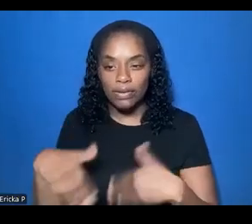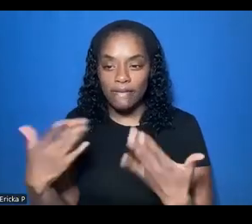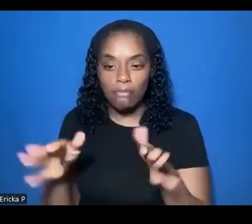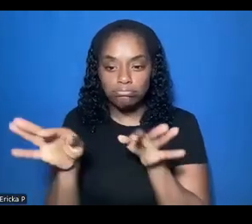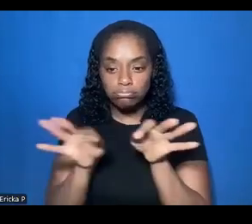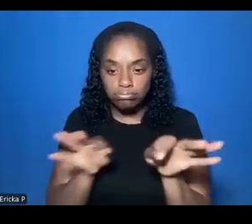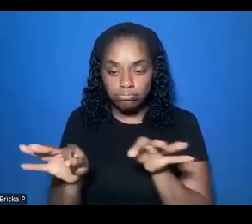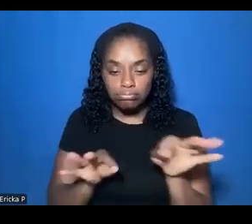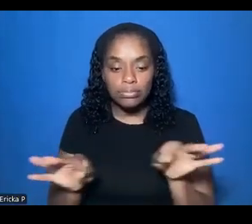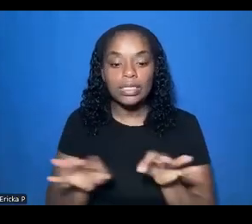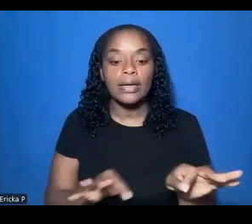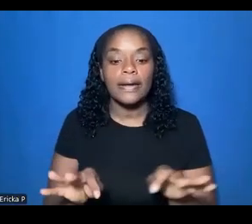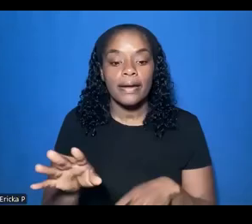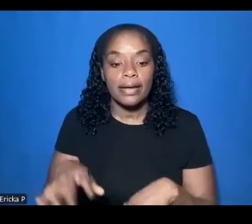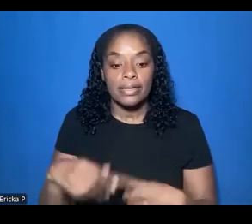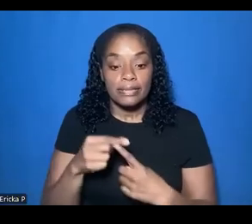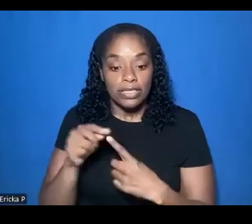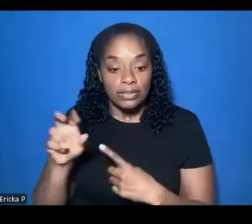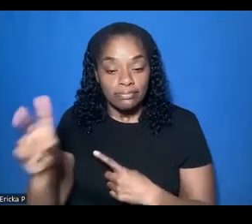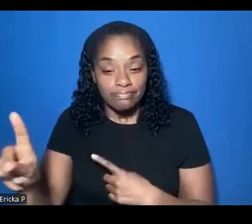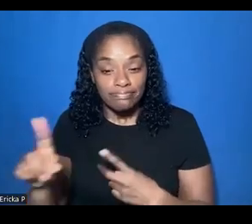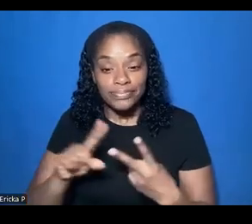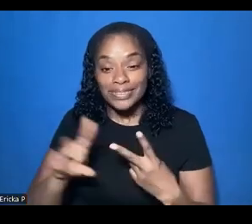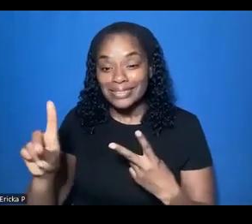Disability related behaviors and Mental Health issues,